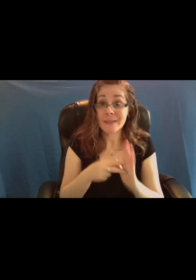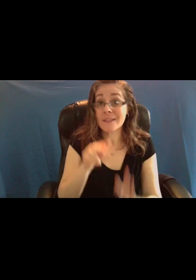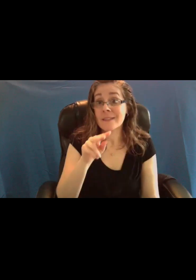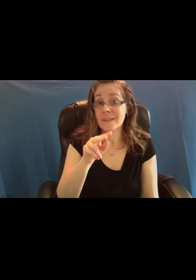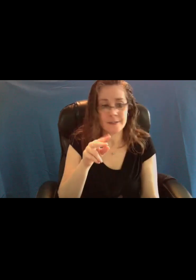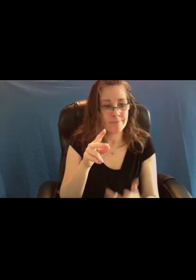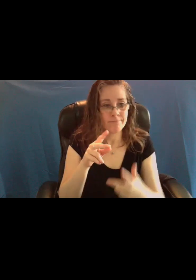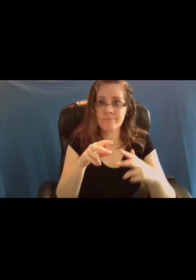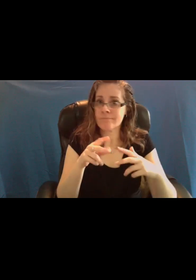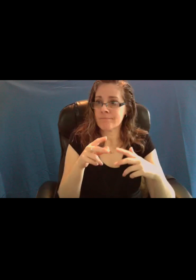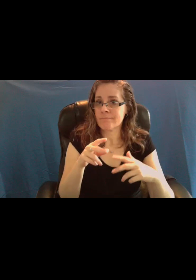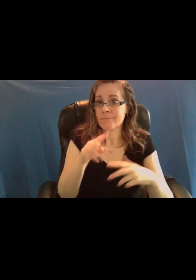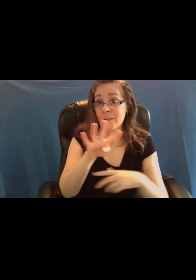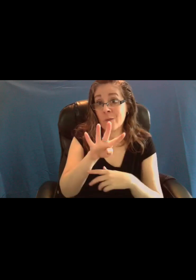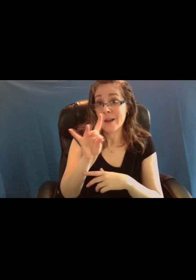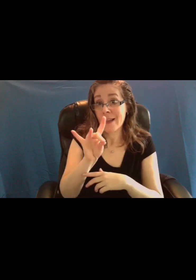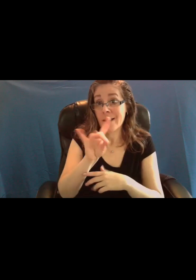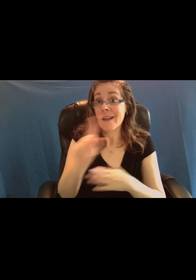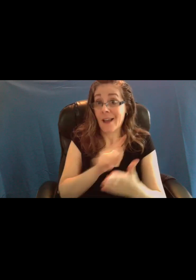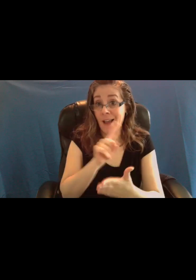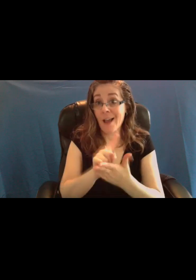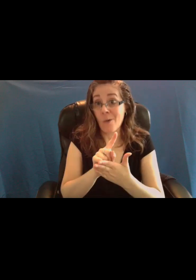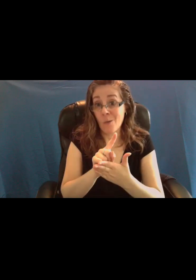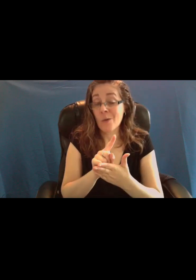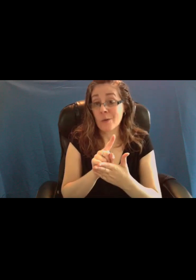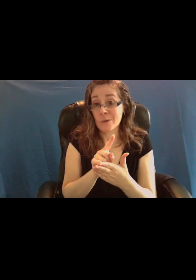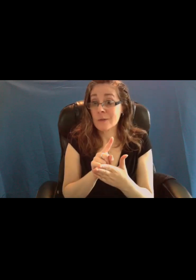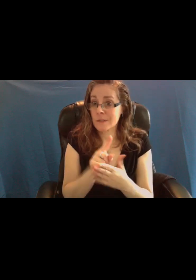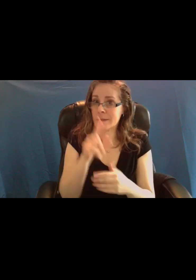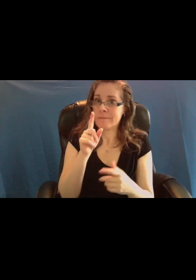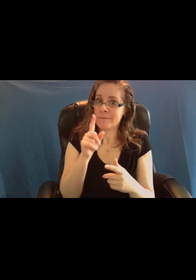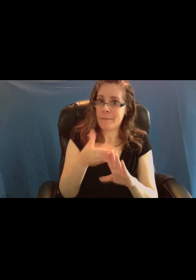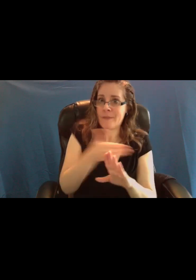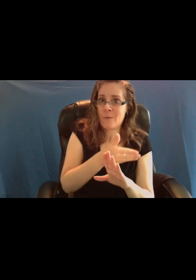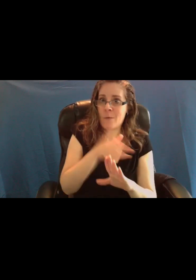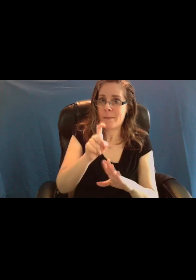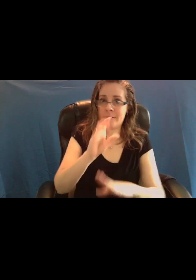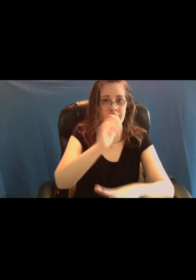hours' notice to post a public meeting. And, you know, I think we